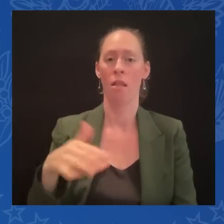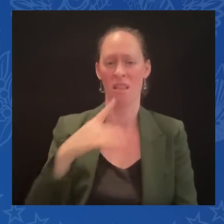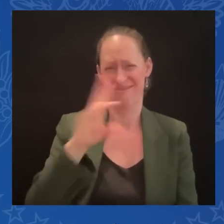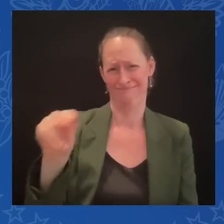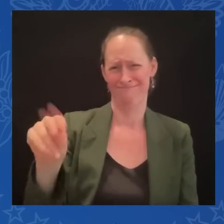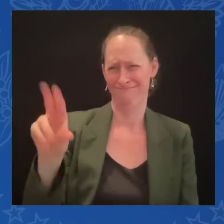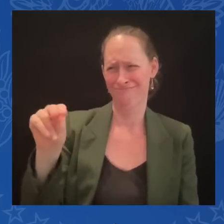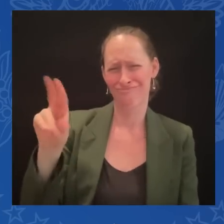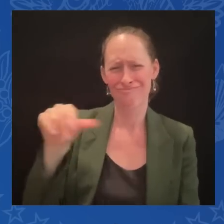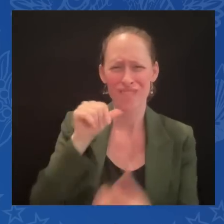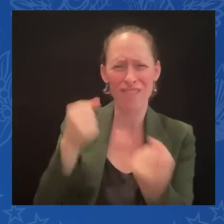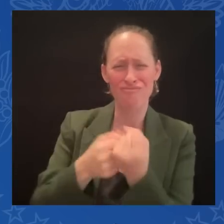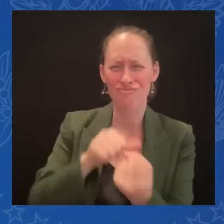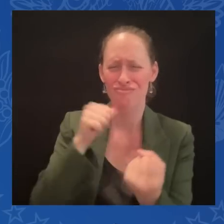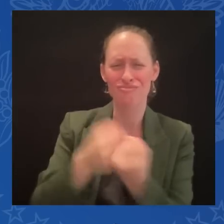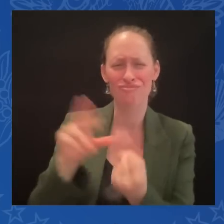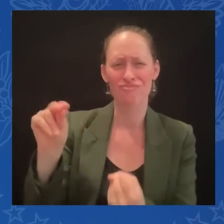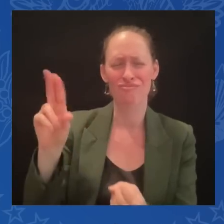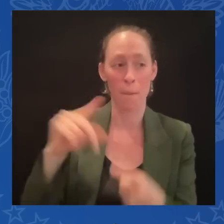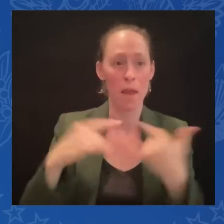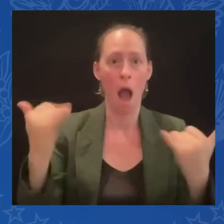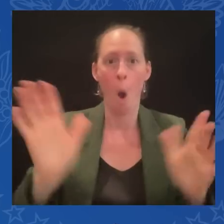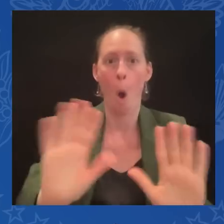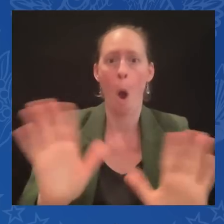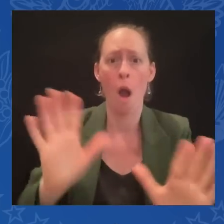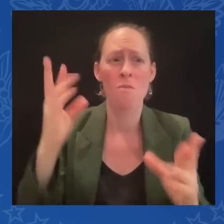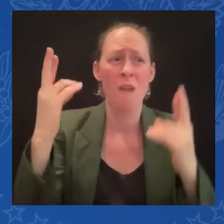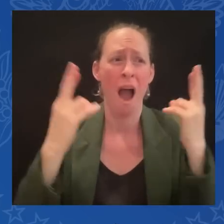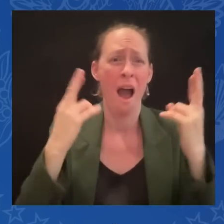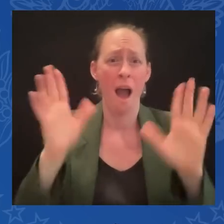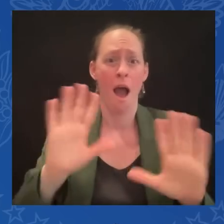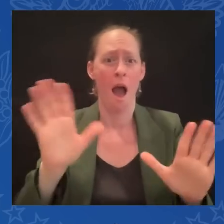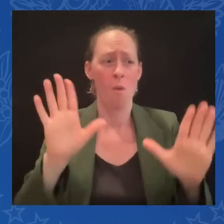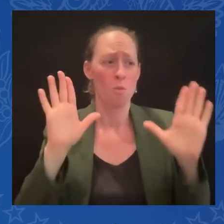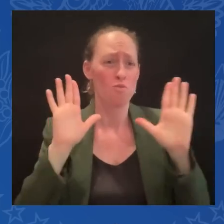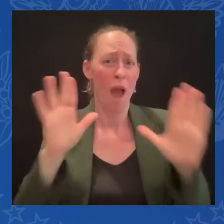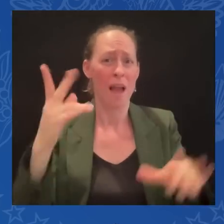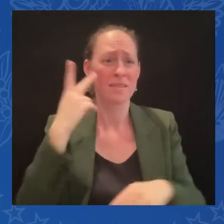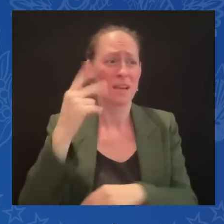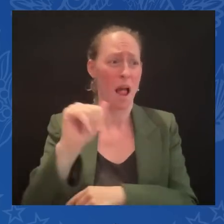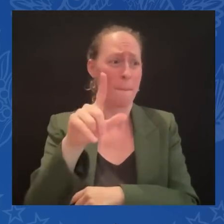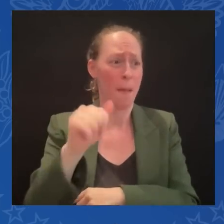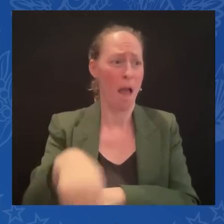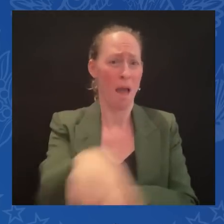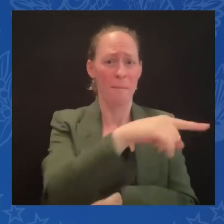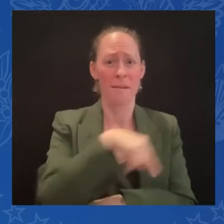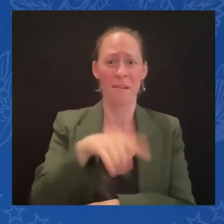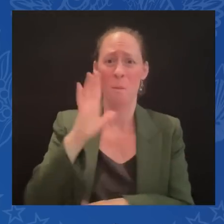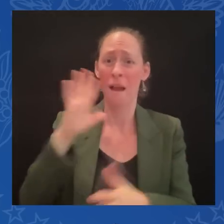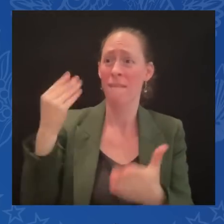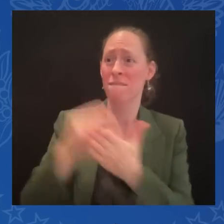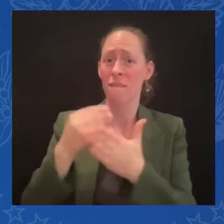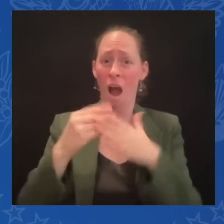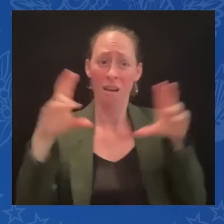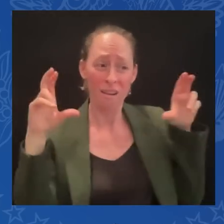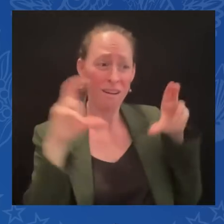to boost ongoing broadband efforts." It is great. But that's alright,